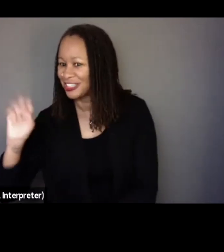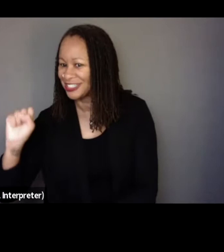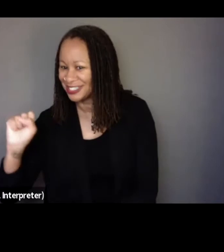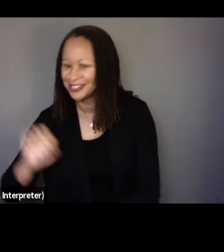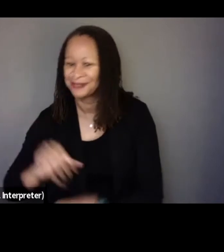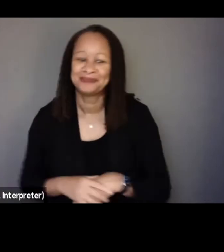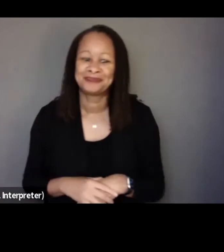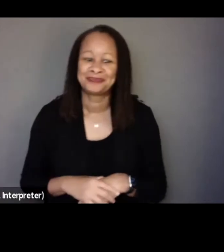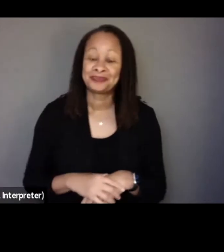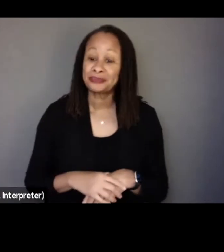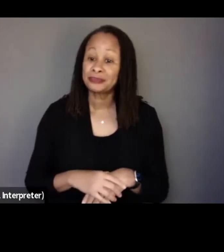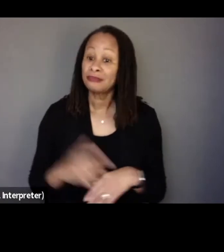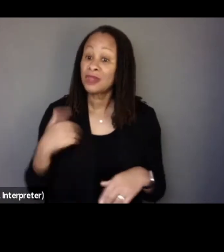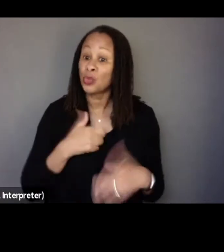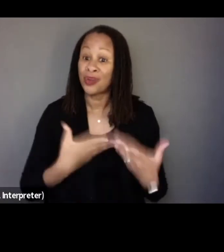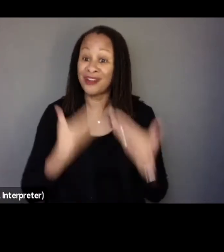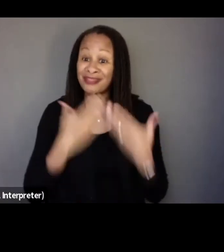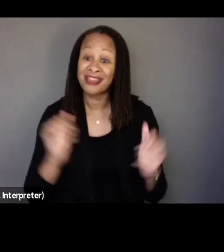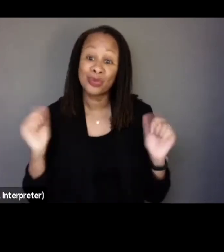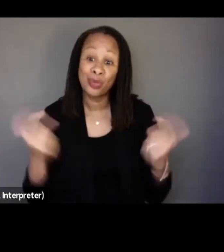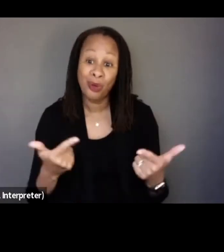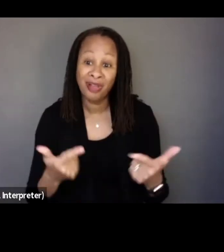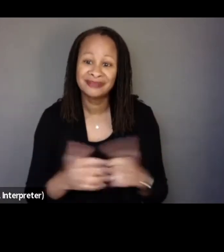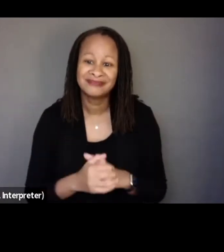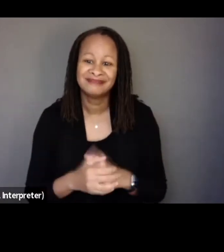And we just wanna thank you all for giving us your time